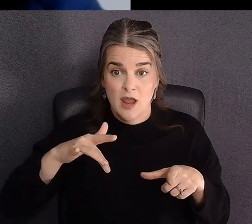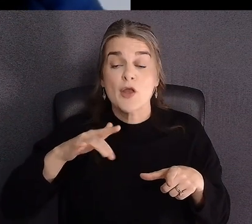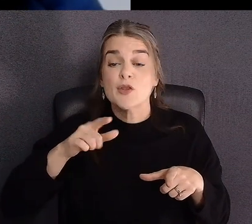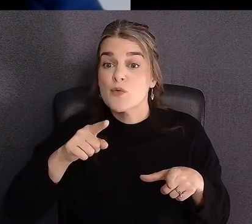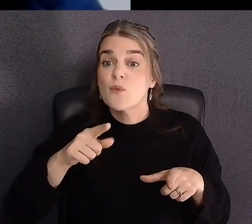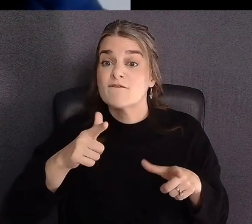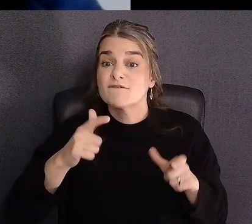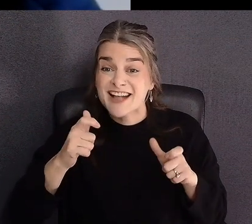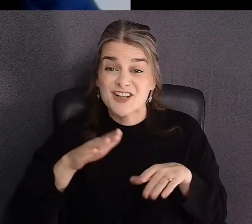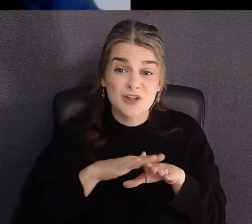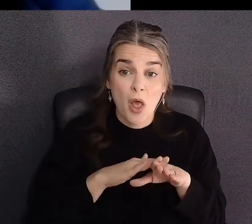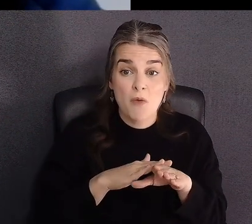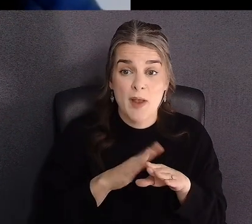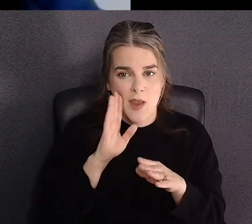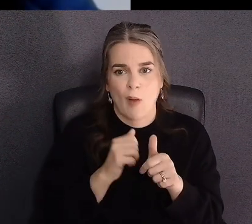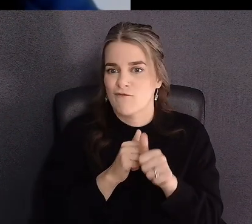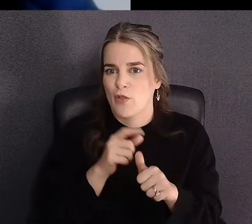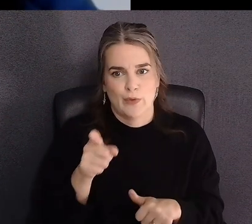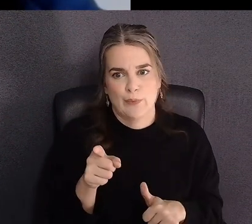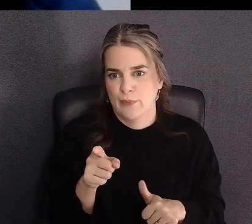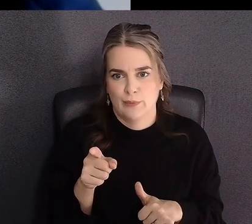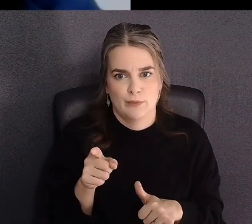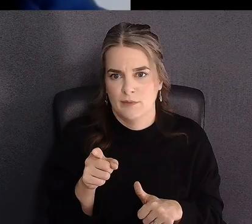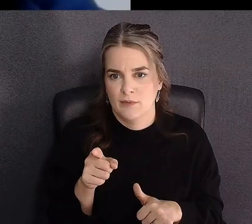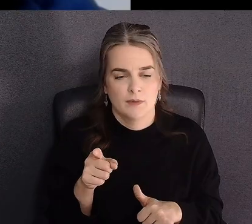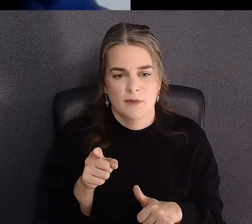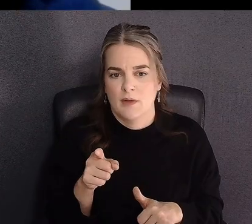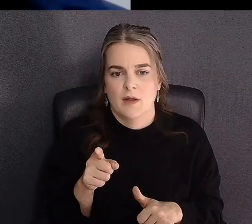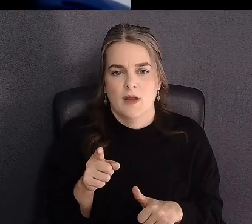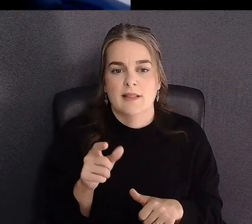So you don't necessarily lose it. Because even if, let's say you're dragging it,